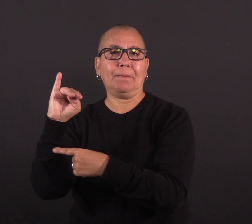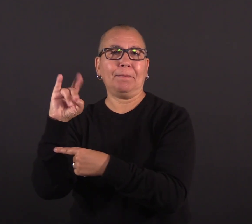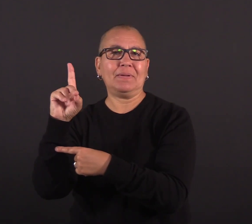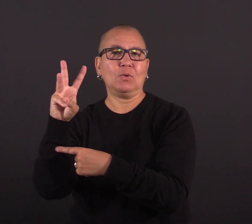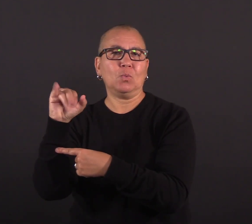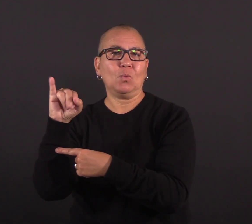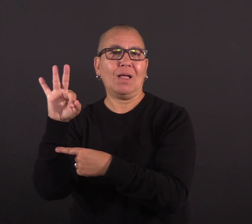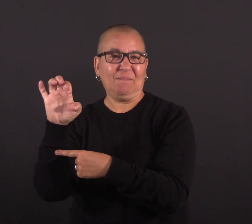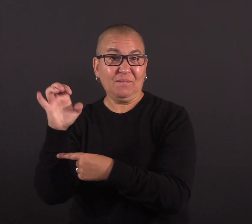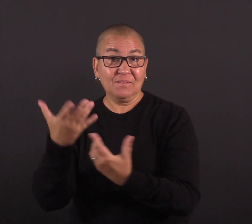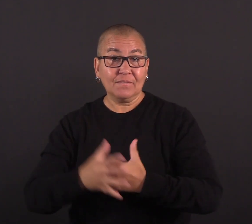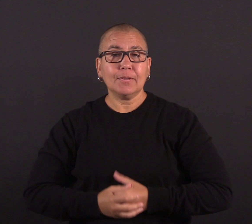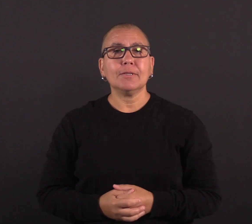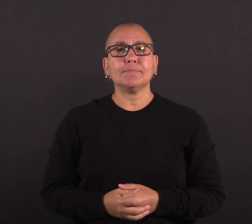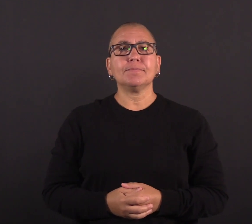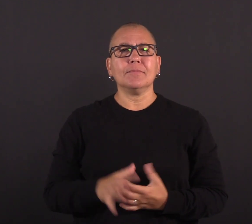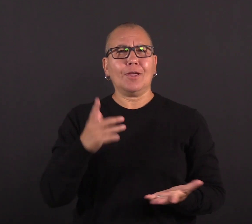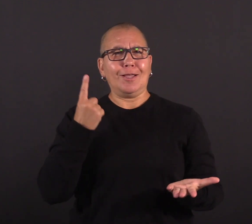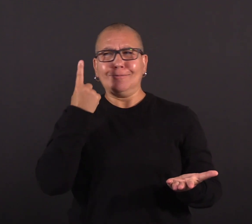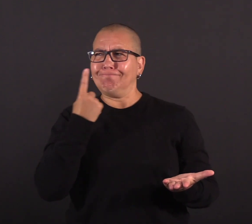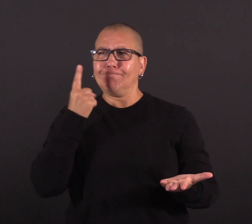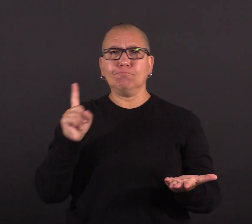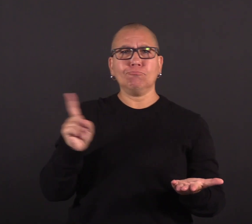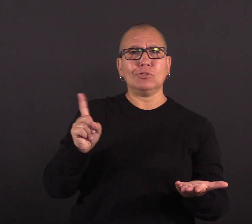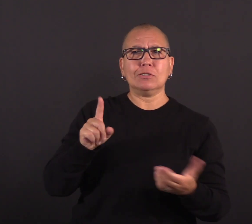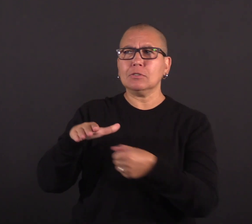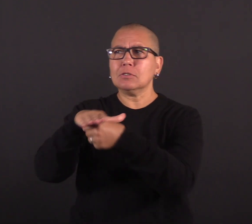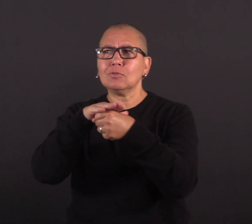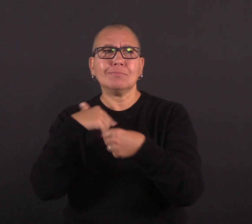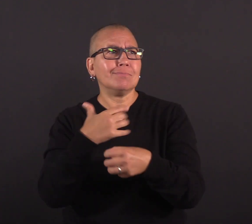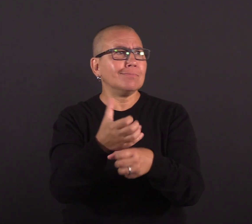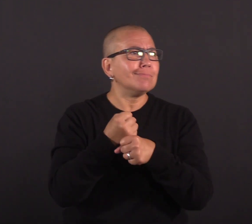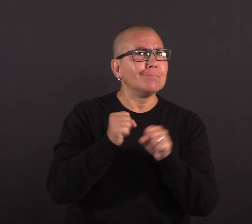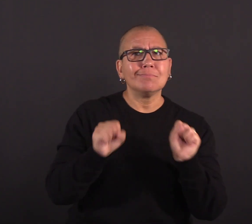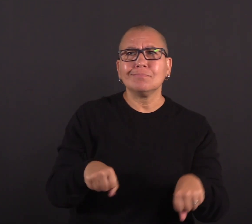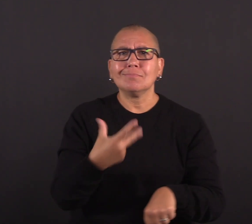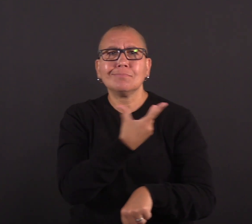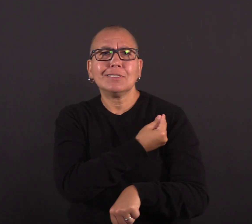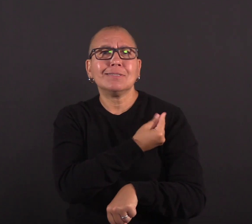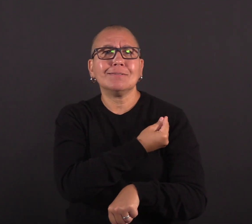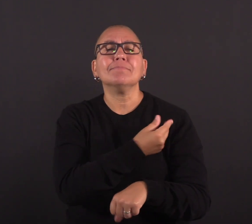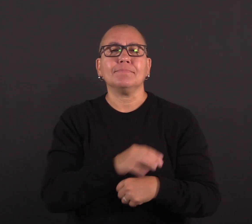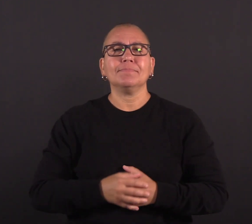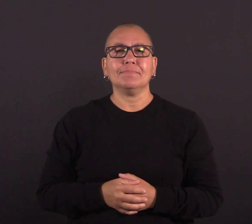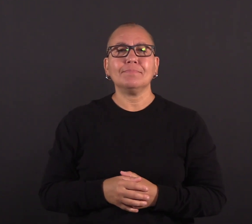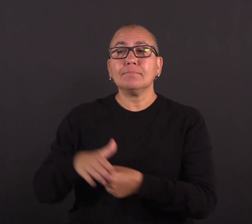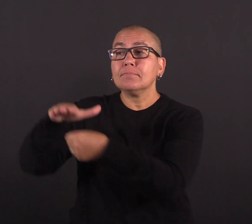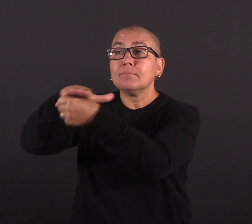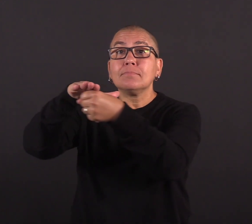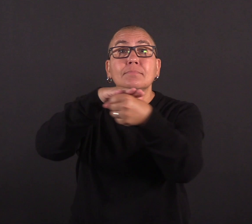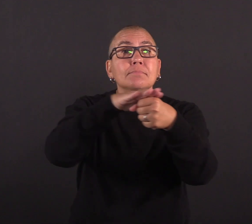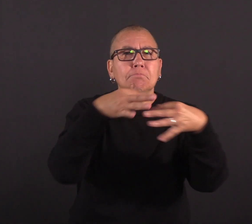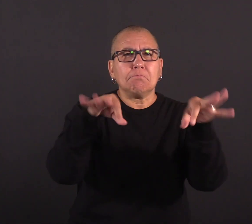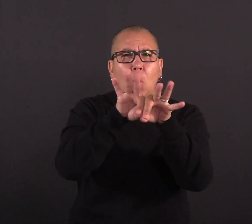Area. RHCs are required to be staffed by physician assistants, nurse practitioners, or certified